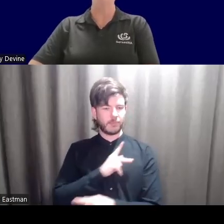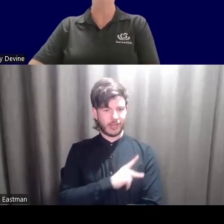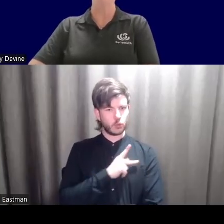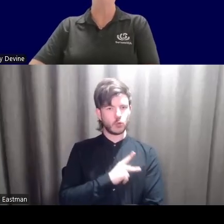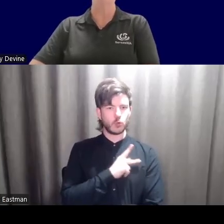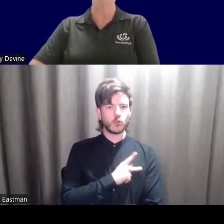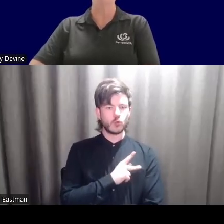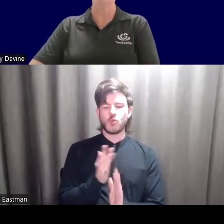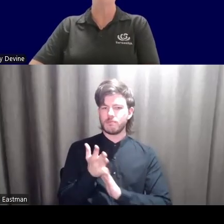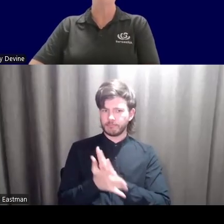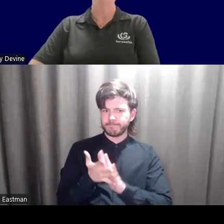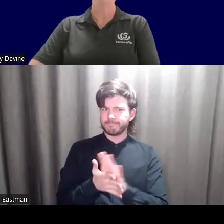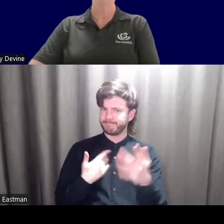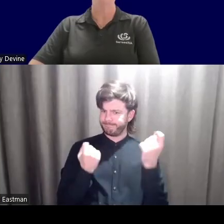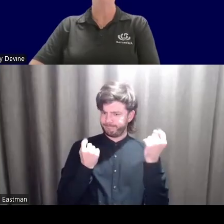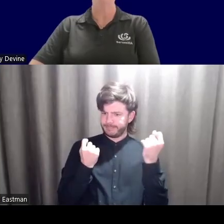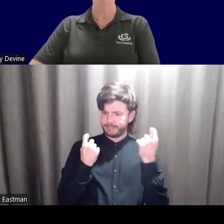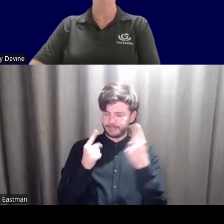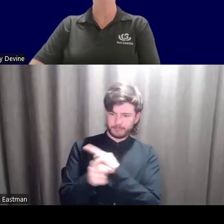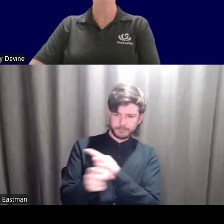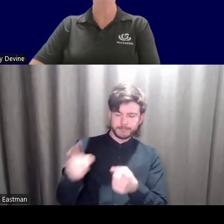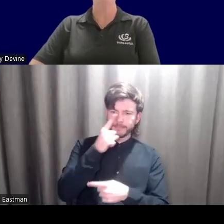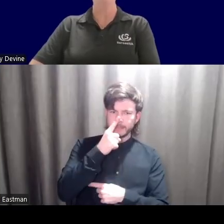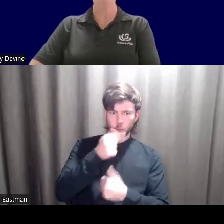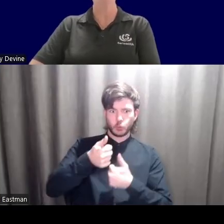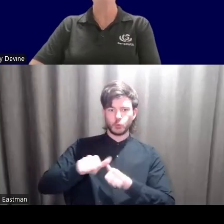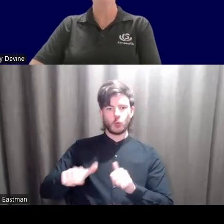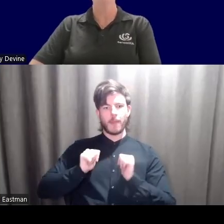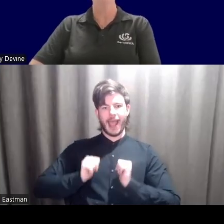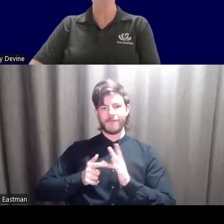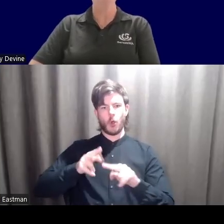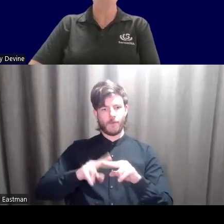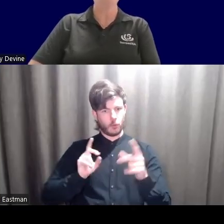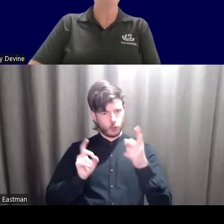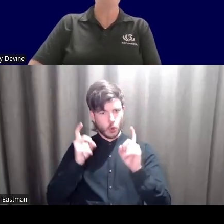may use behaviours of concern to communicate something that is not quite right or is missing